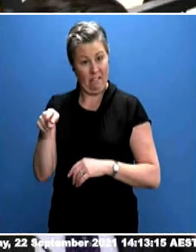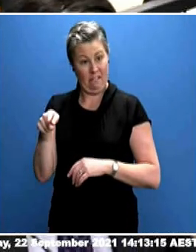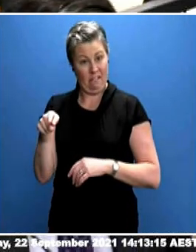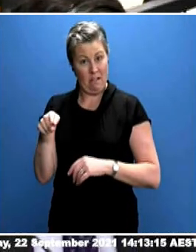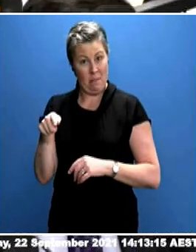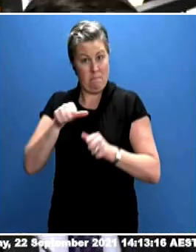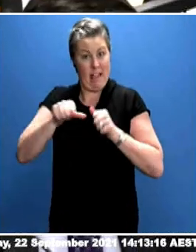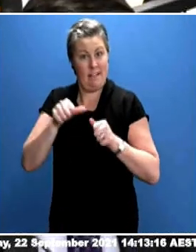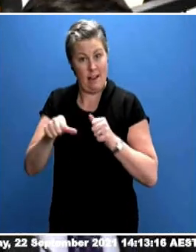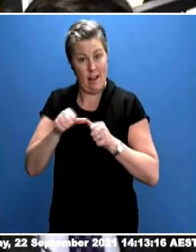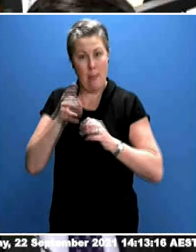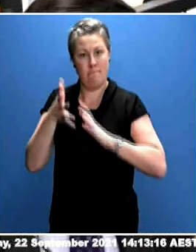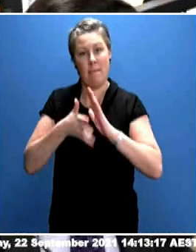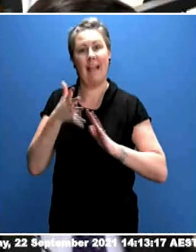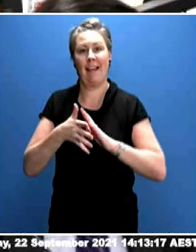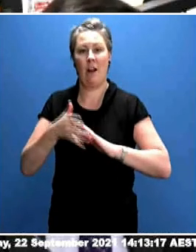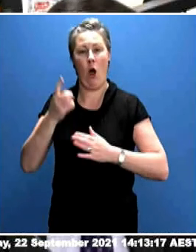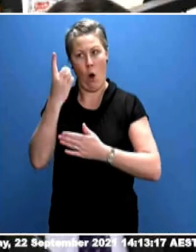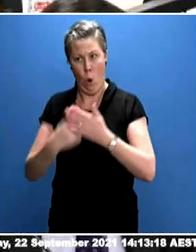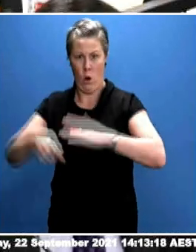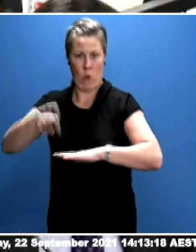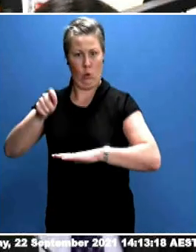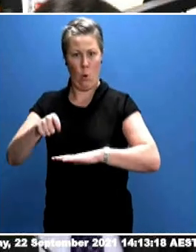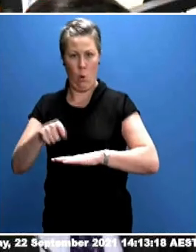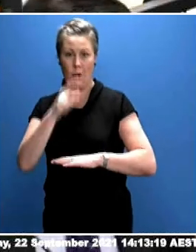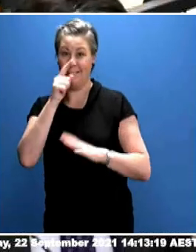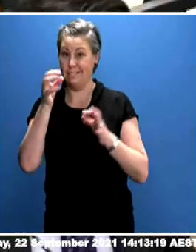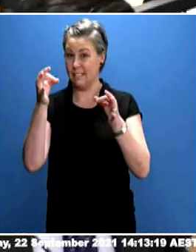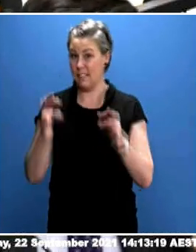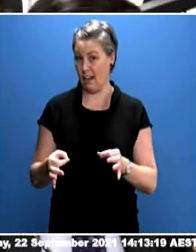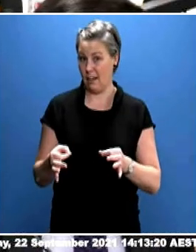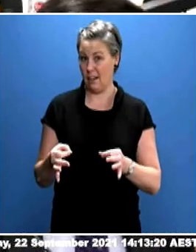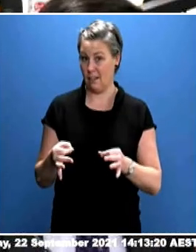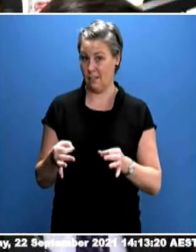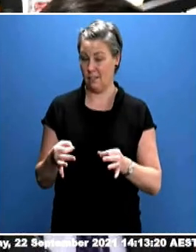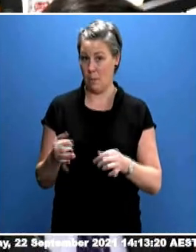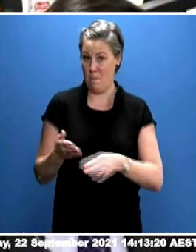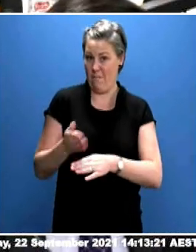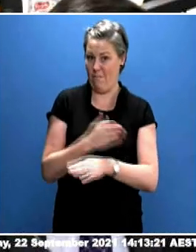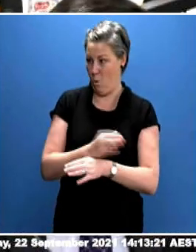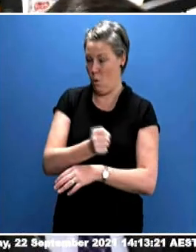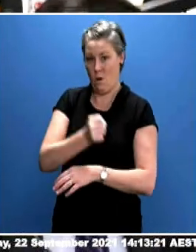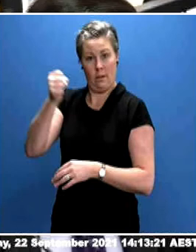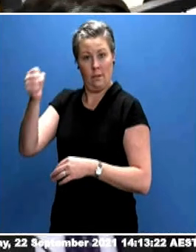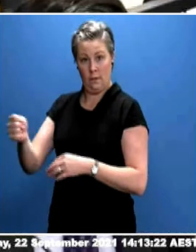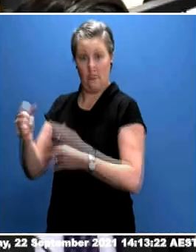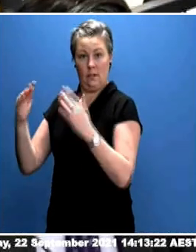making Secure Care orders of the type that are made presently on an administrative basis?